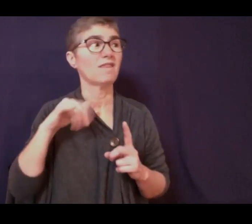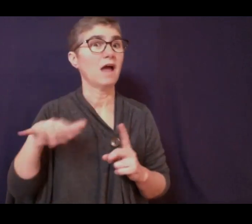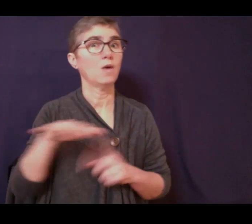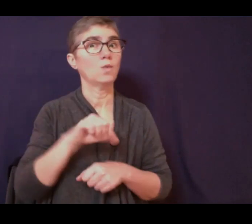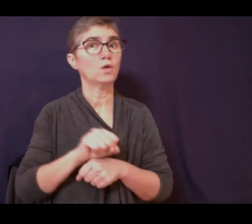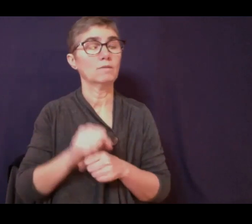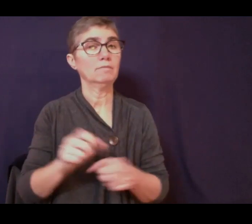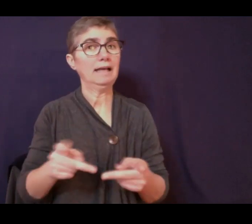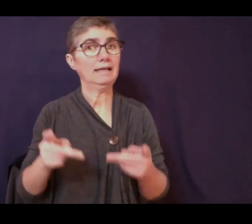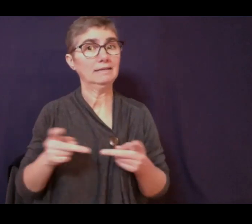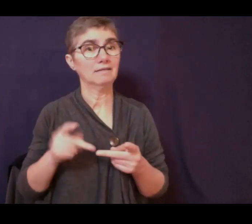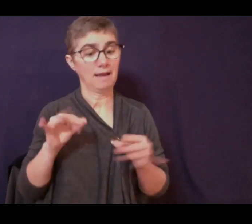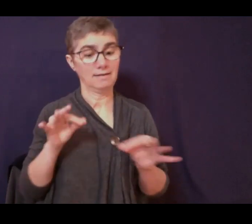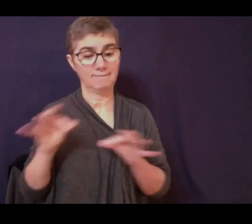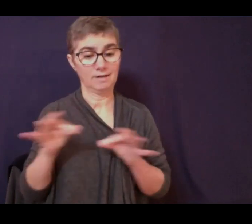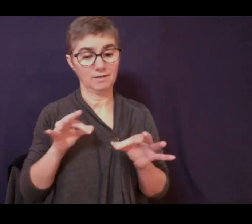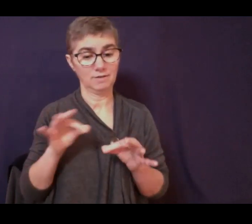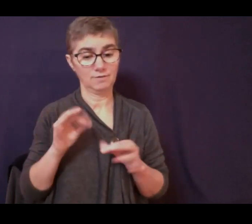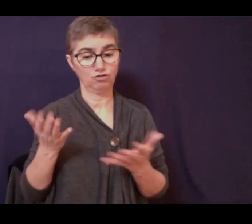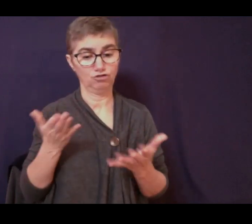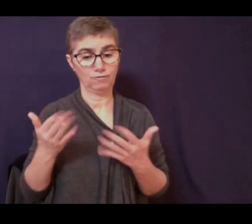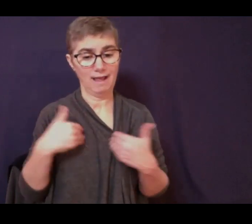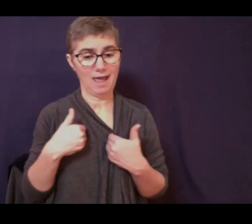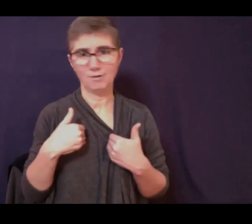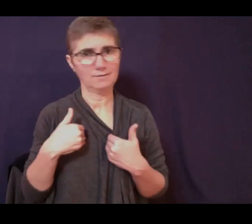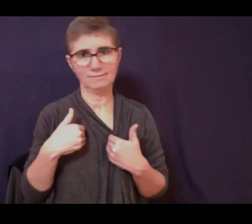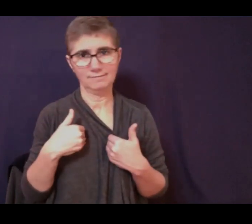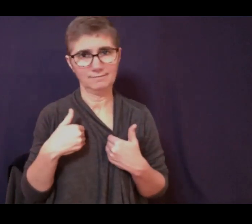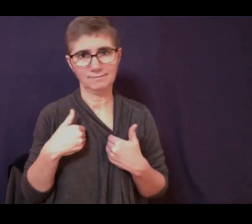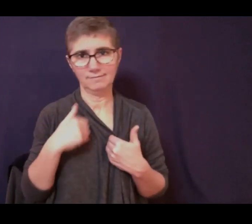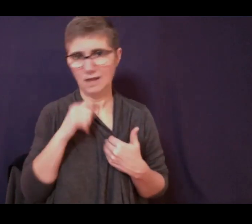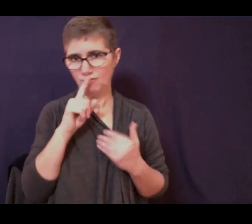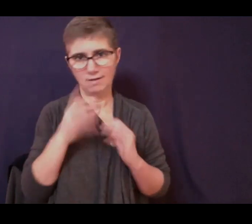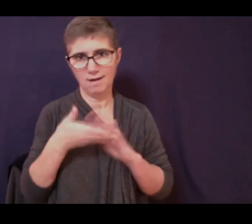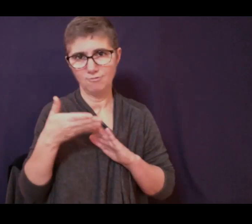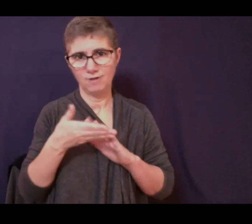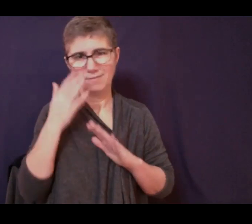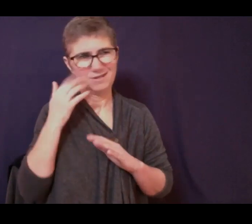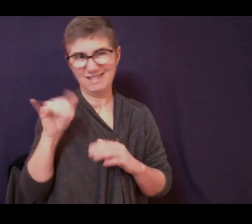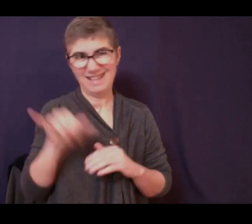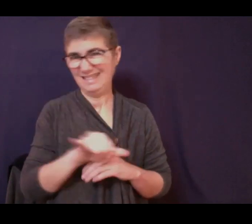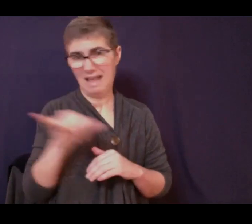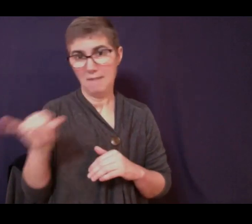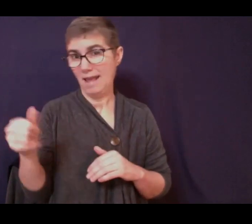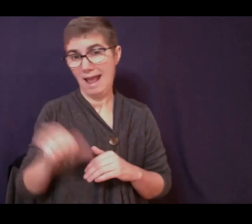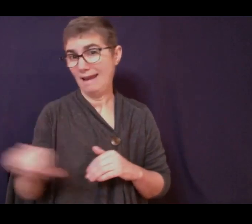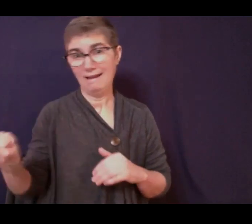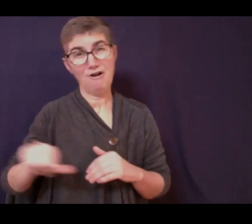really operative because you're treating this the same way that you would any other reasonable accommodation request it doesn't really matter